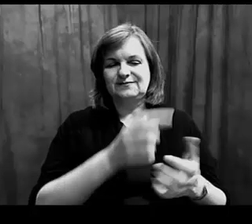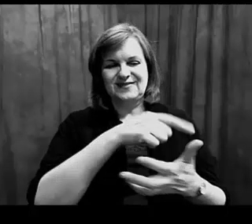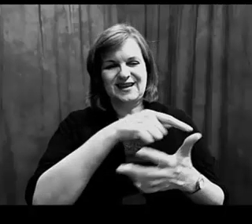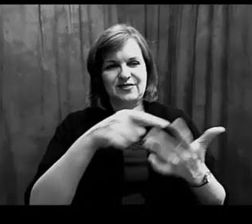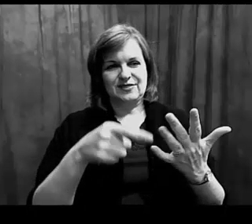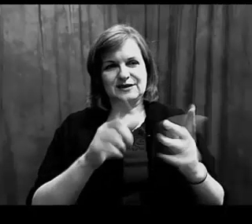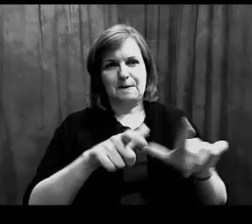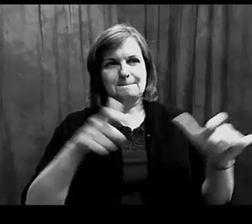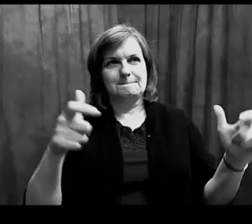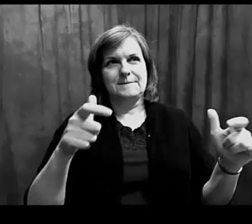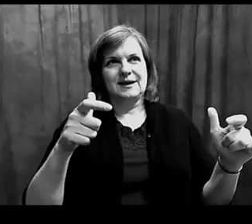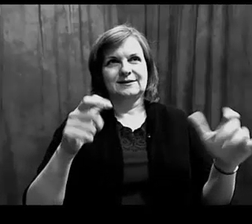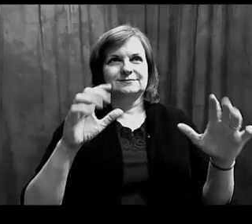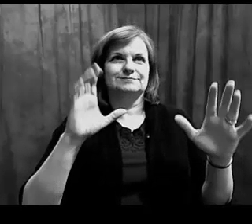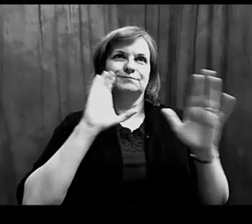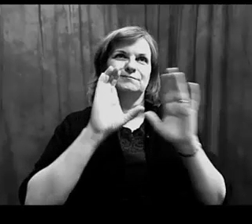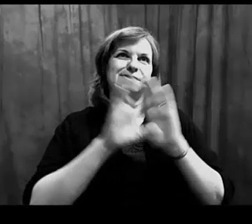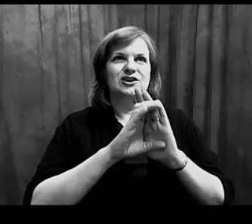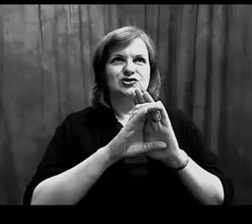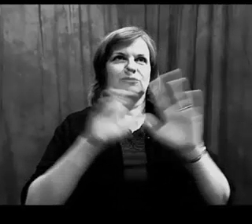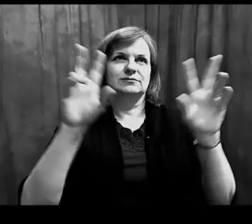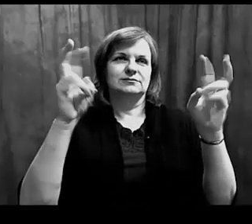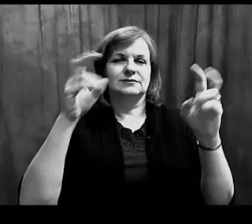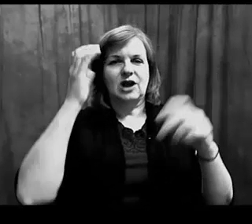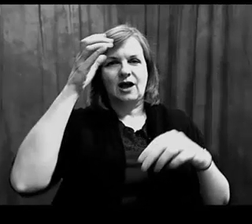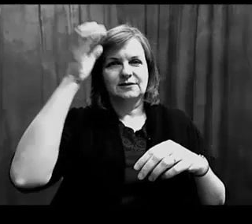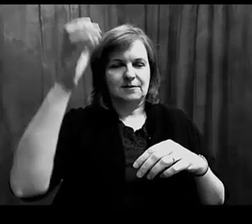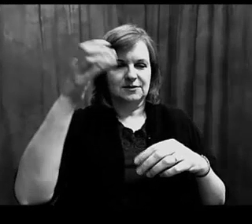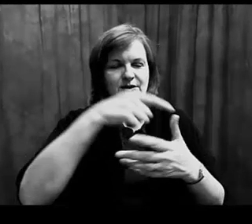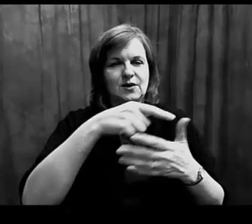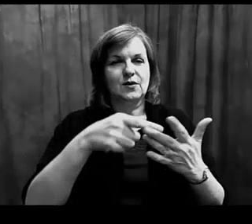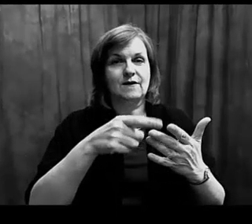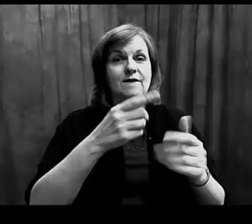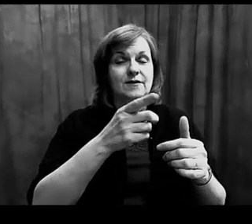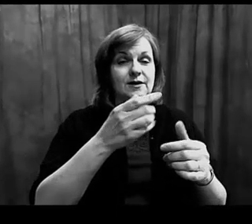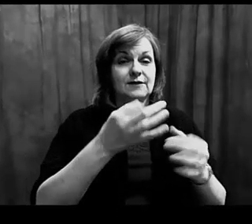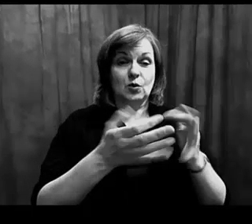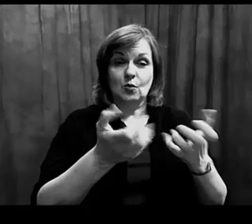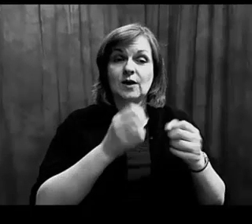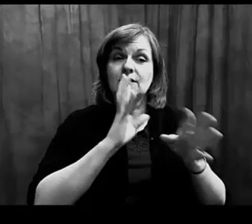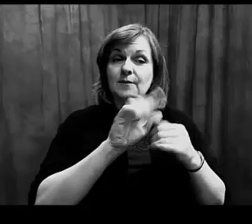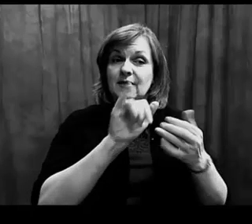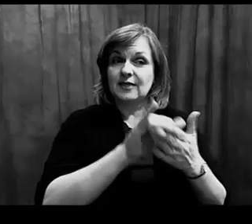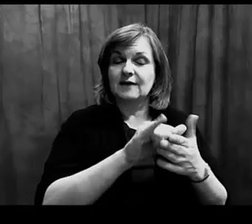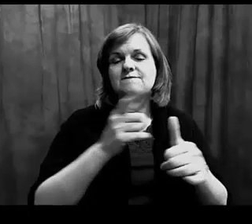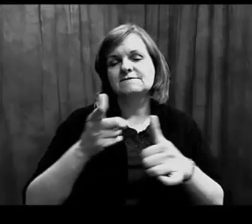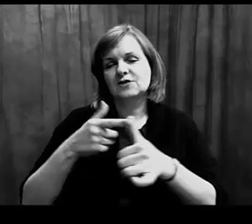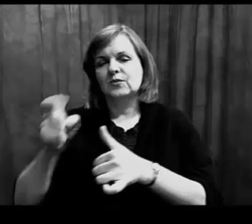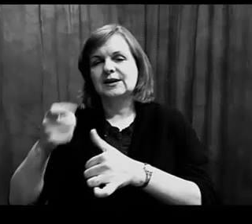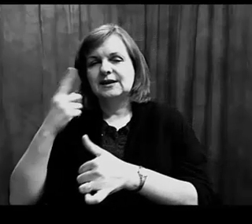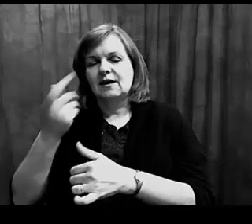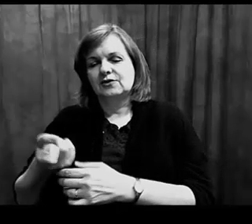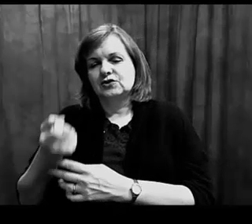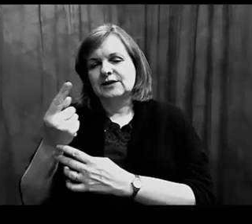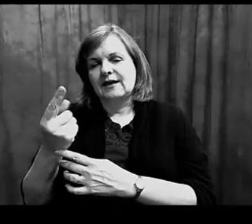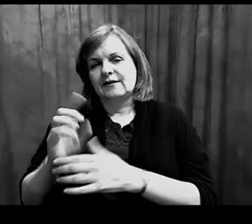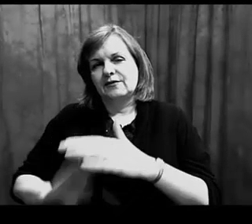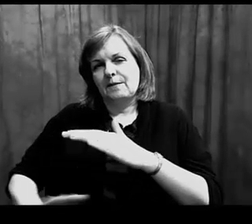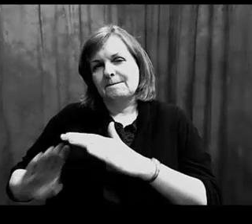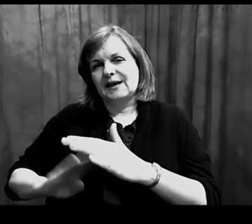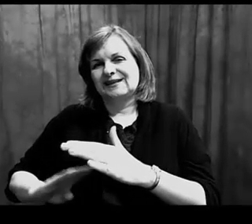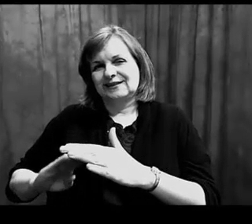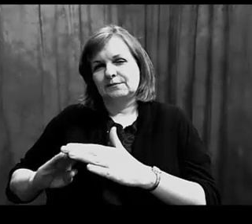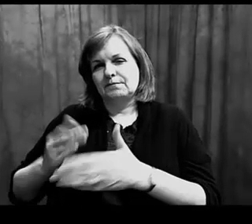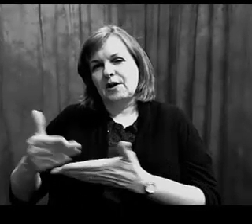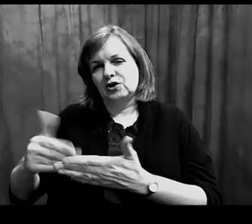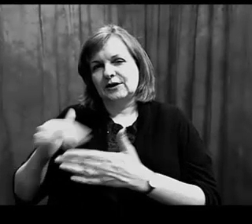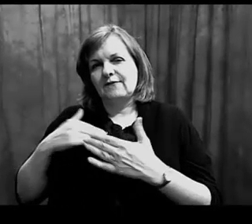in this course -- we save them for the second part of this course that looks more at ecology and evolution